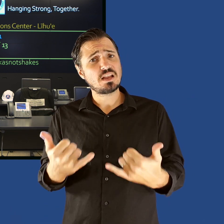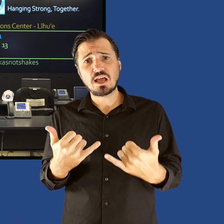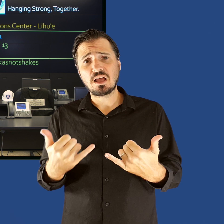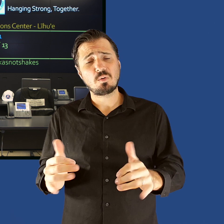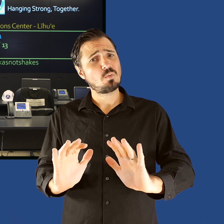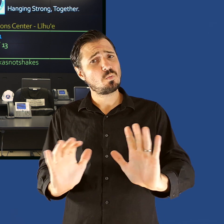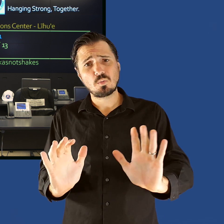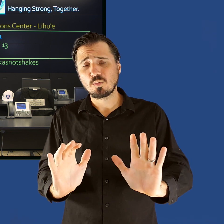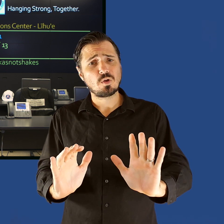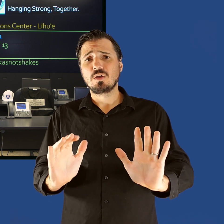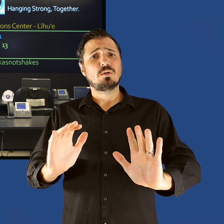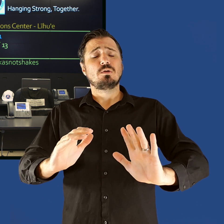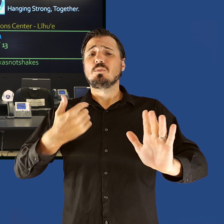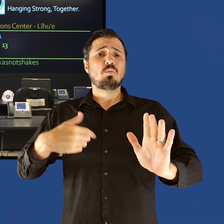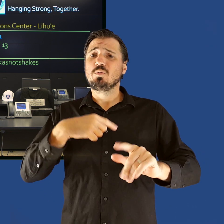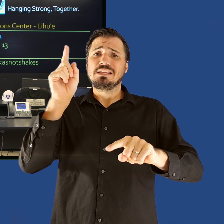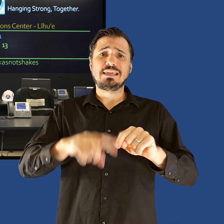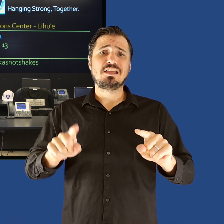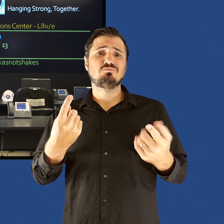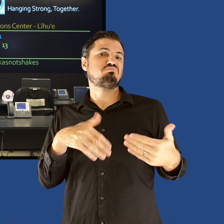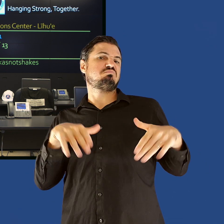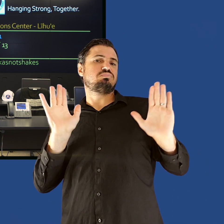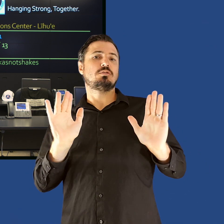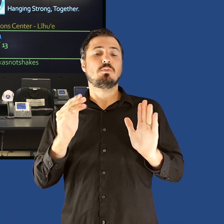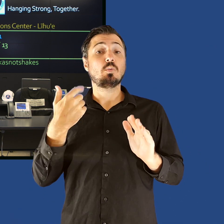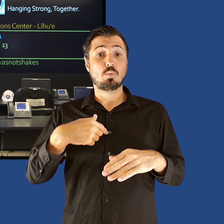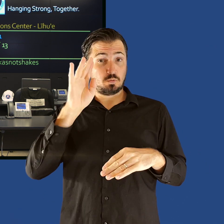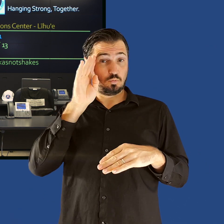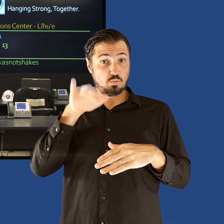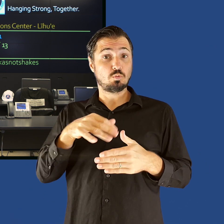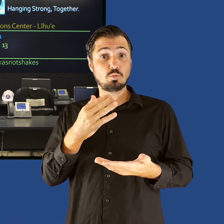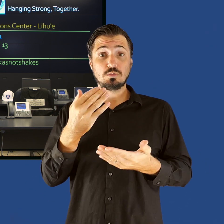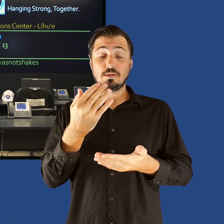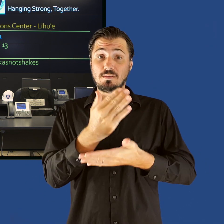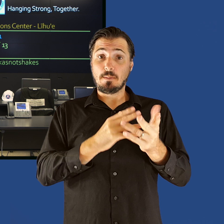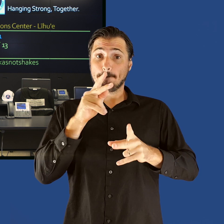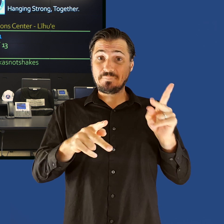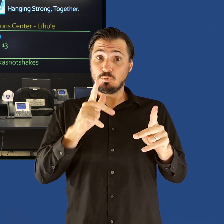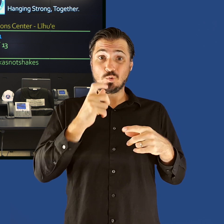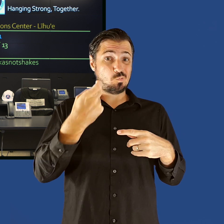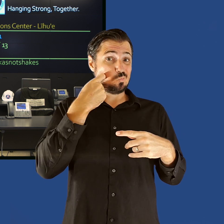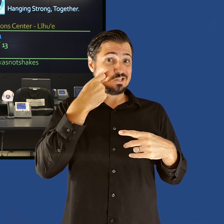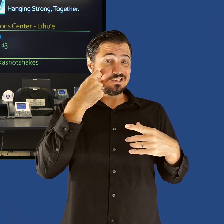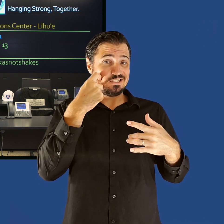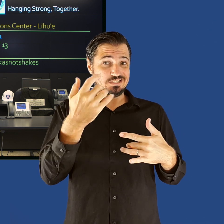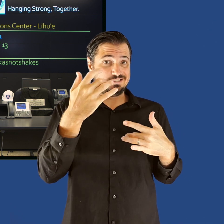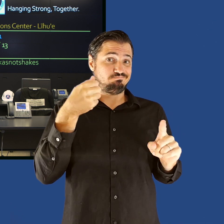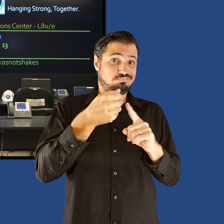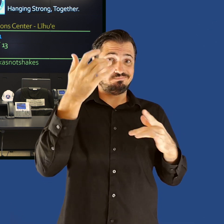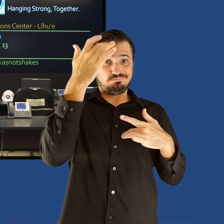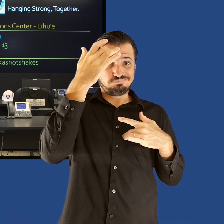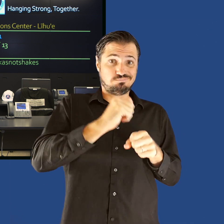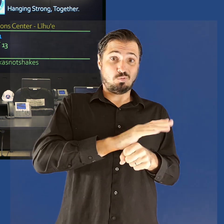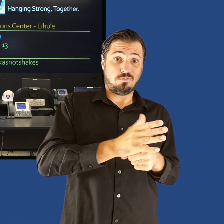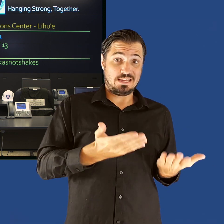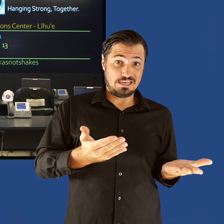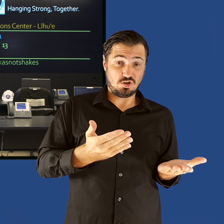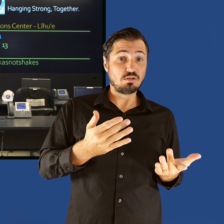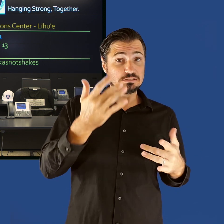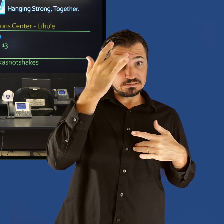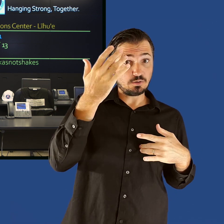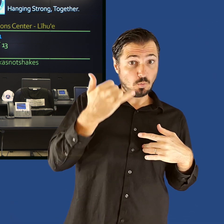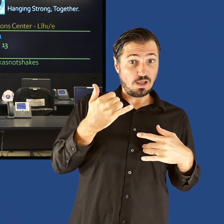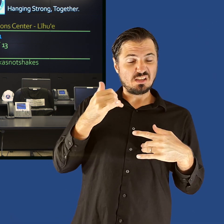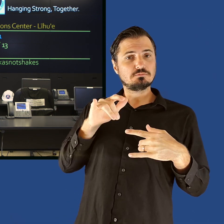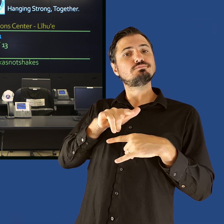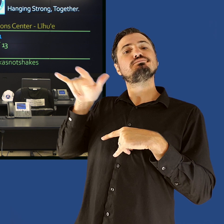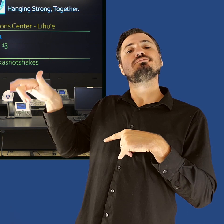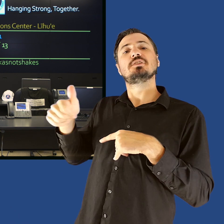This is not the time to let down our guard. We know that several of Hawaii’s recent cases of COVID-19 came from residents who became infected while traveling out of state